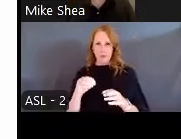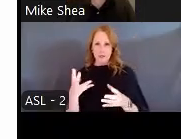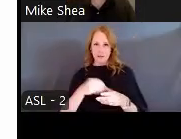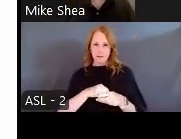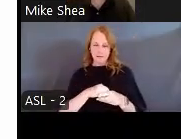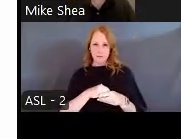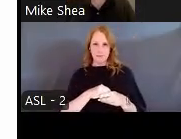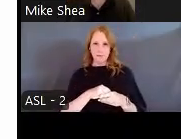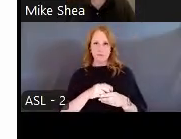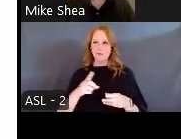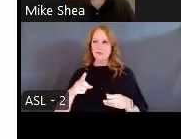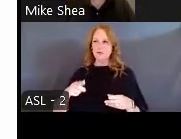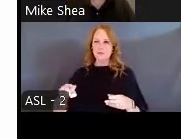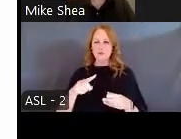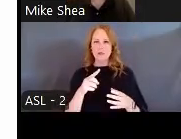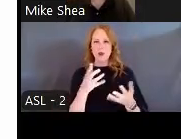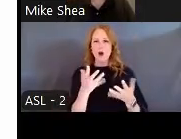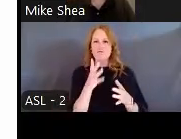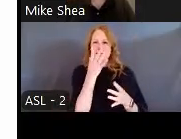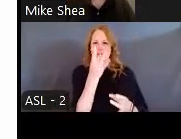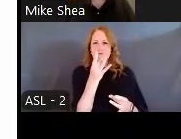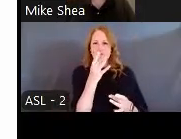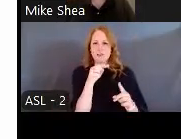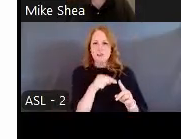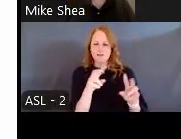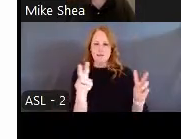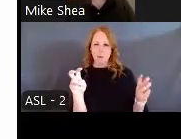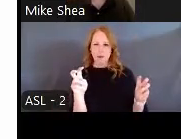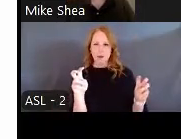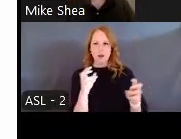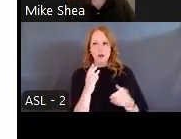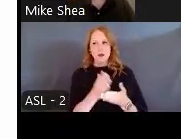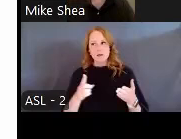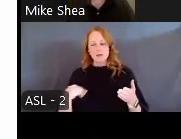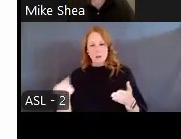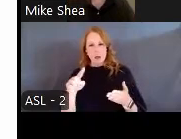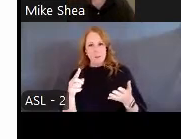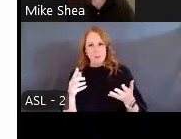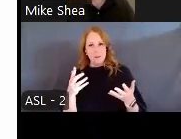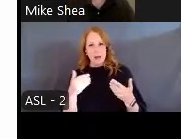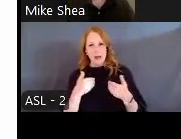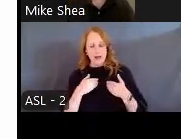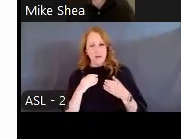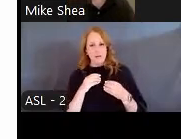they are interested in this topic. They are some of them have offices in your necks of the wood.